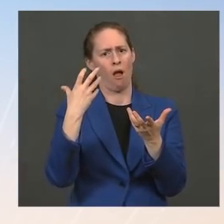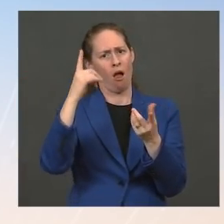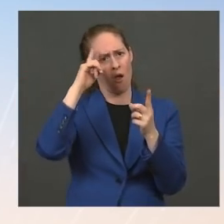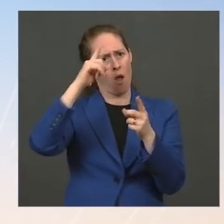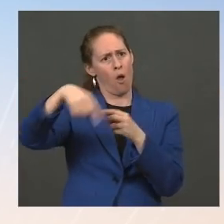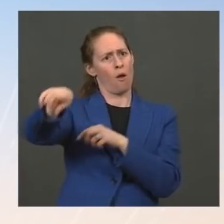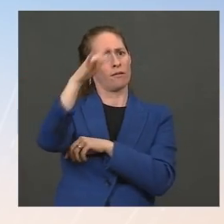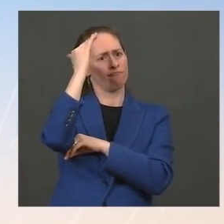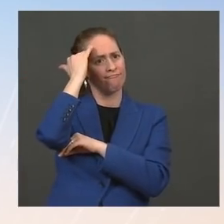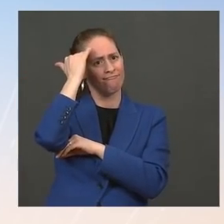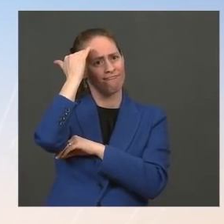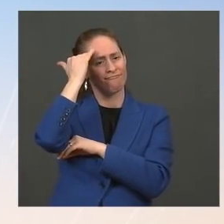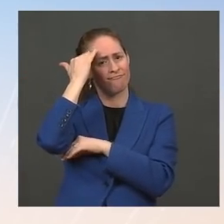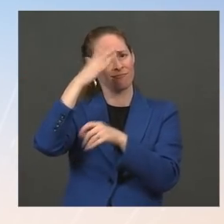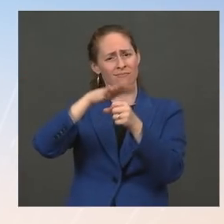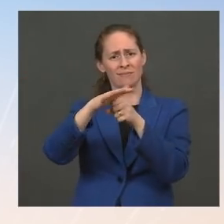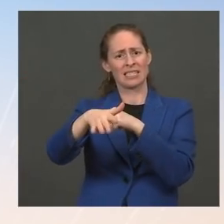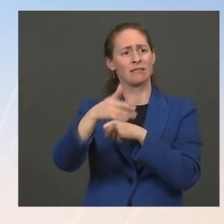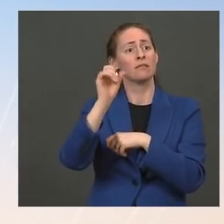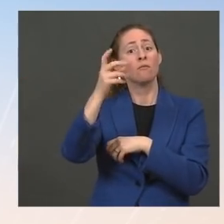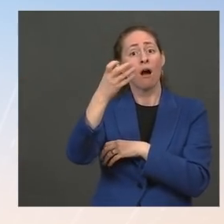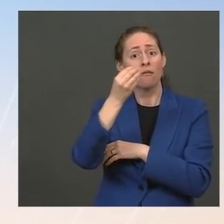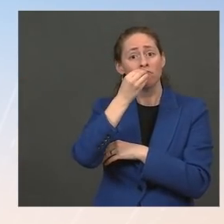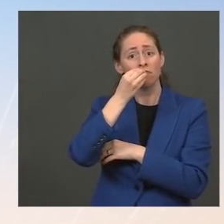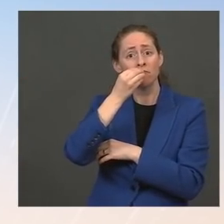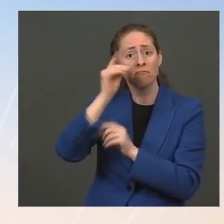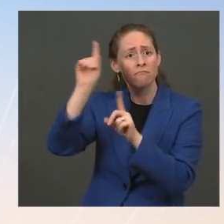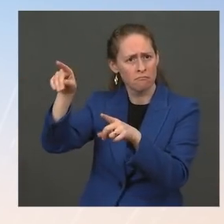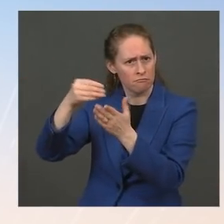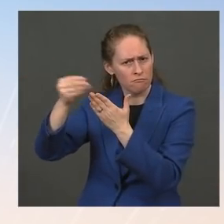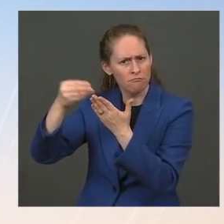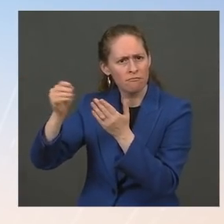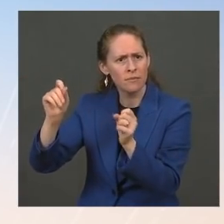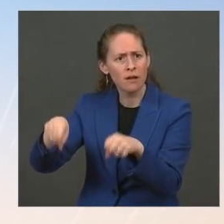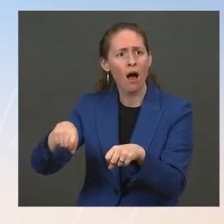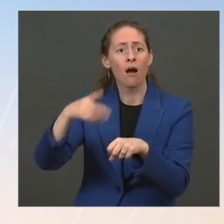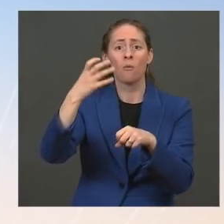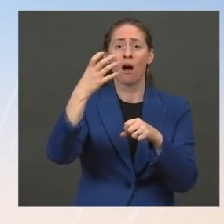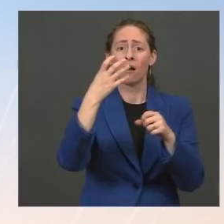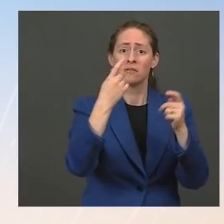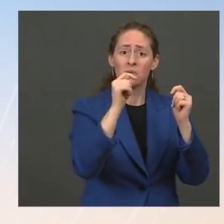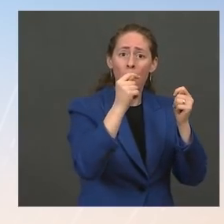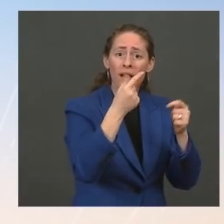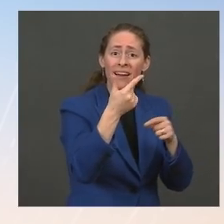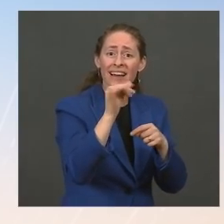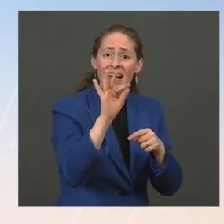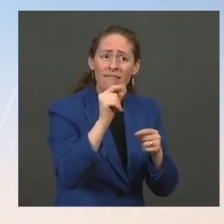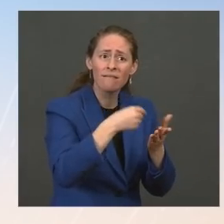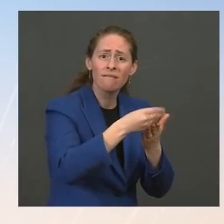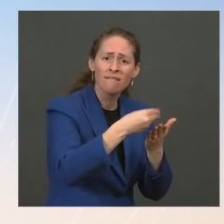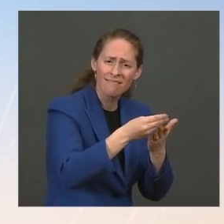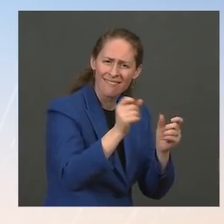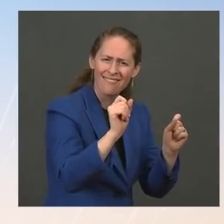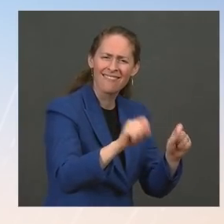That is something that these retailers have been working on, we've been working closely with them on, but I expect that's what you will hear from him shortly.